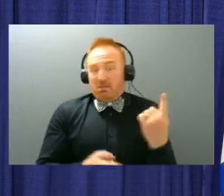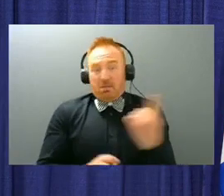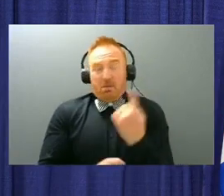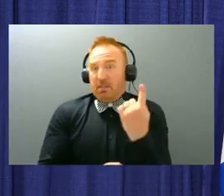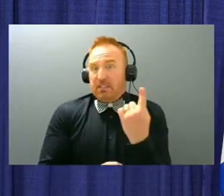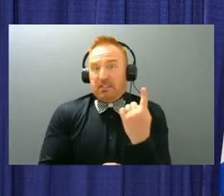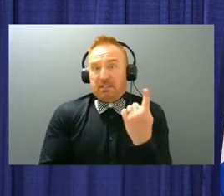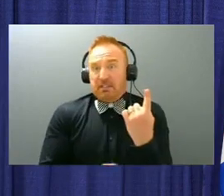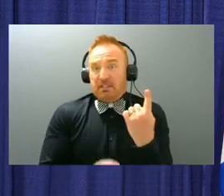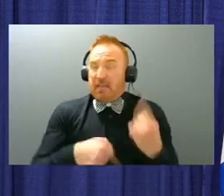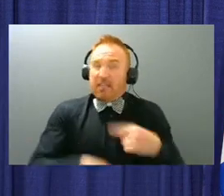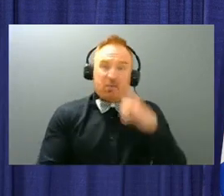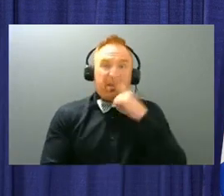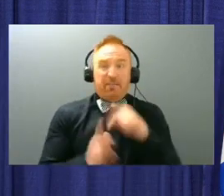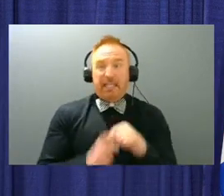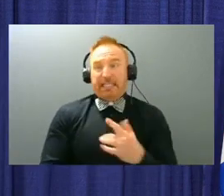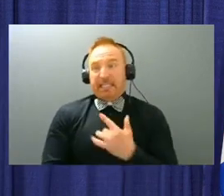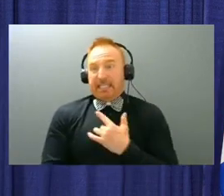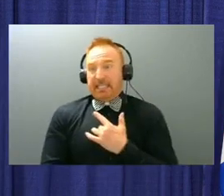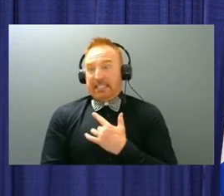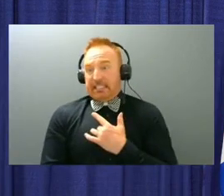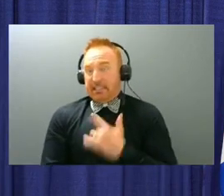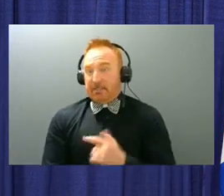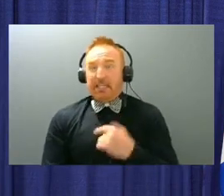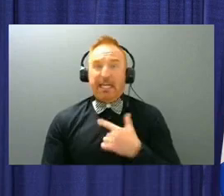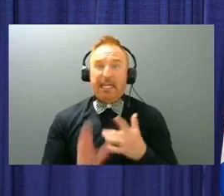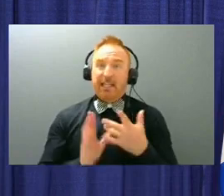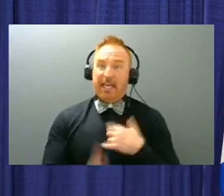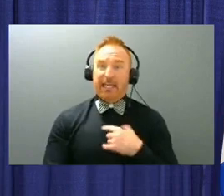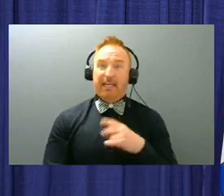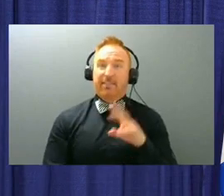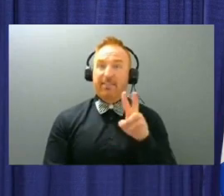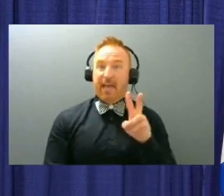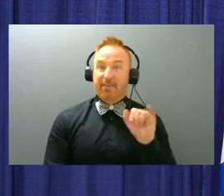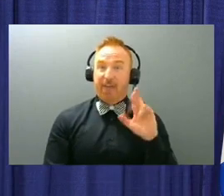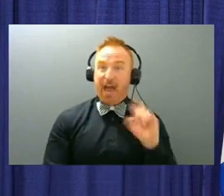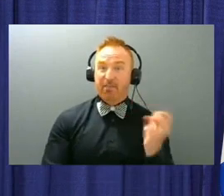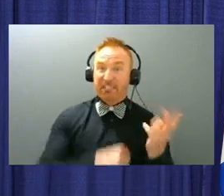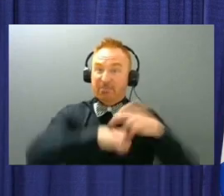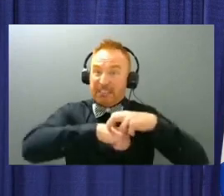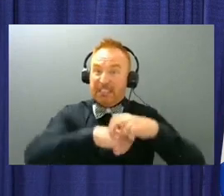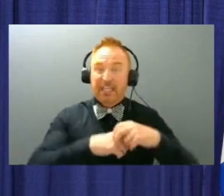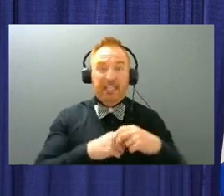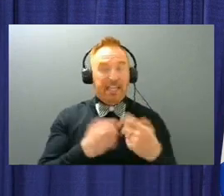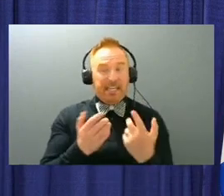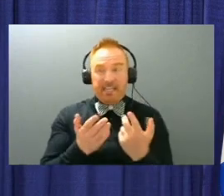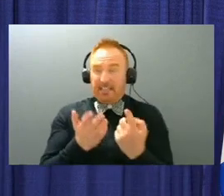always that sort of capriciousness but I have referred to before about the virus. We know in different